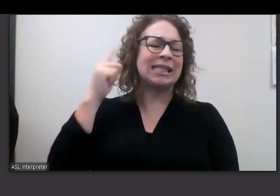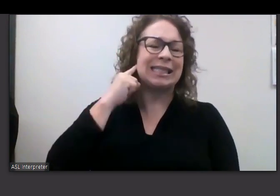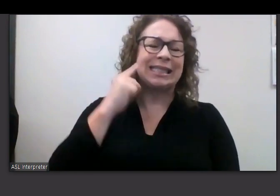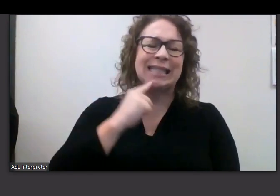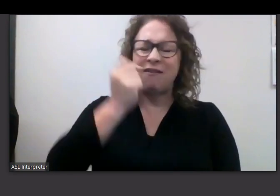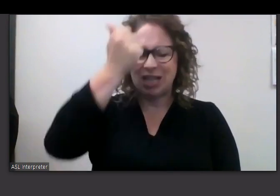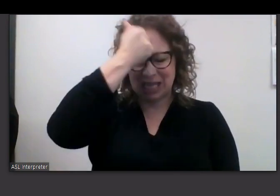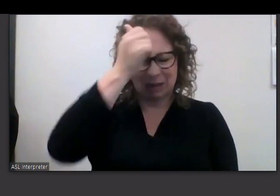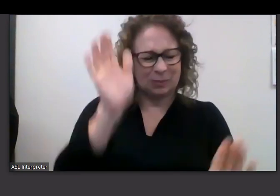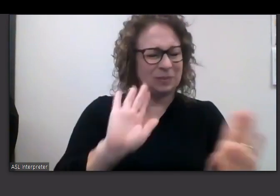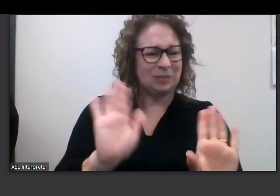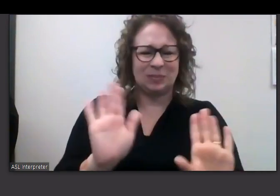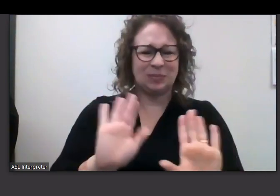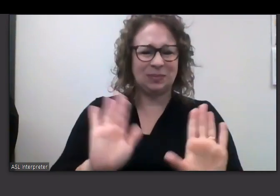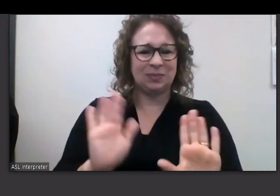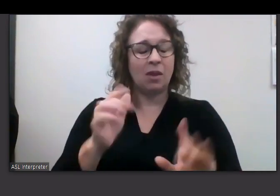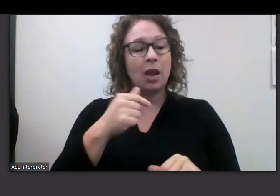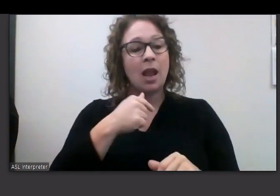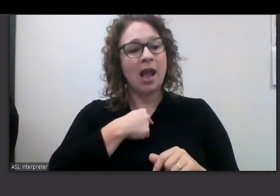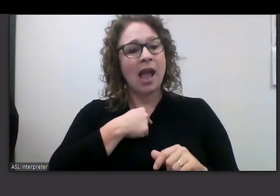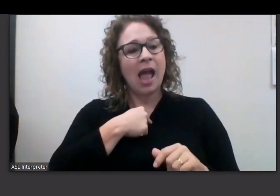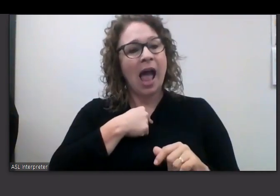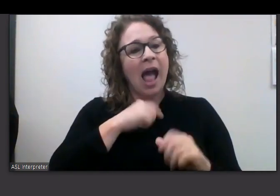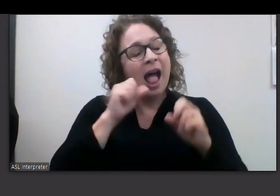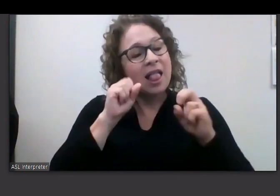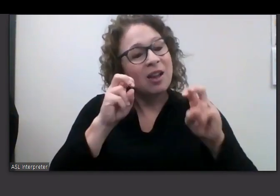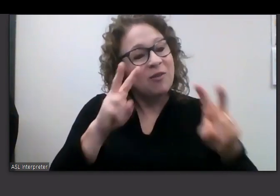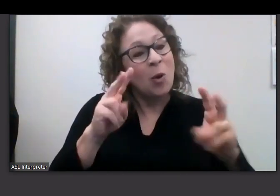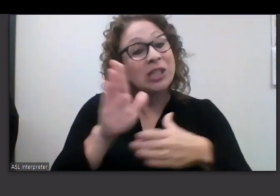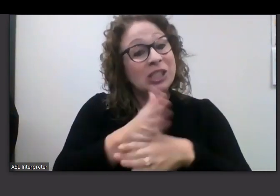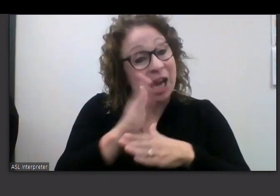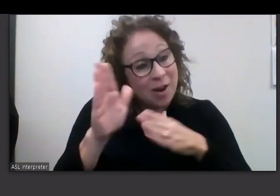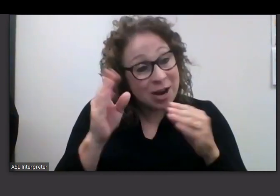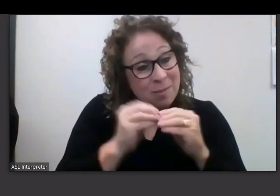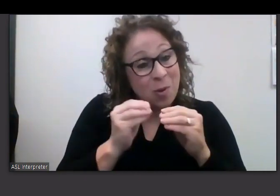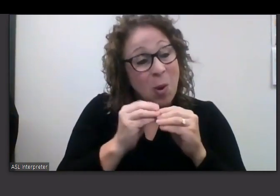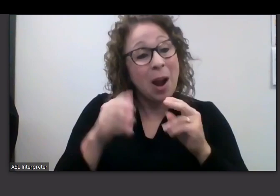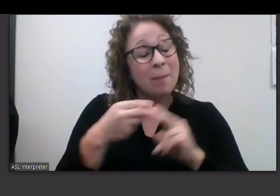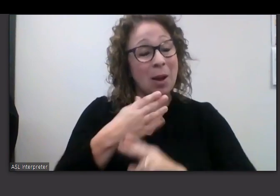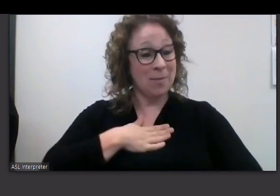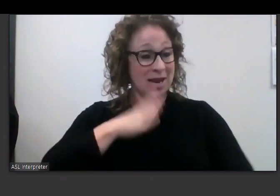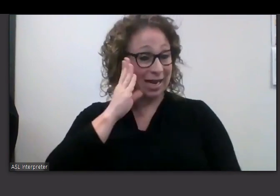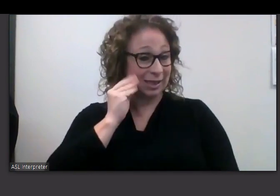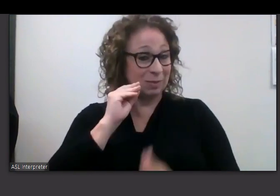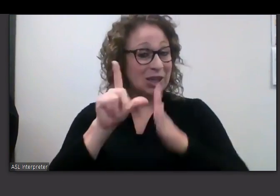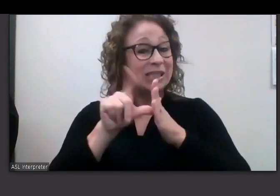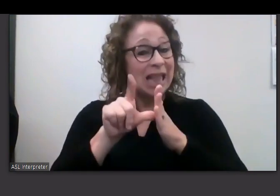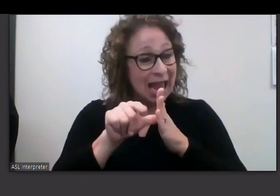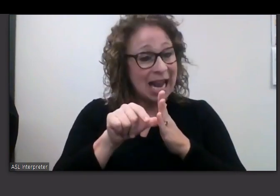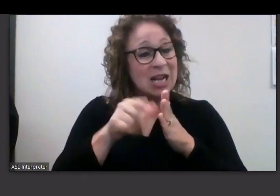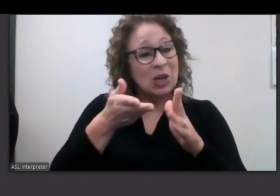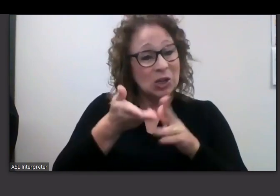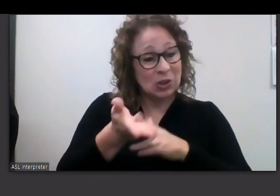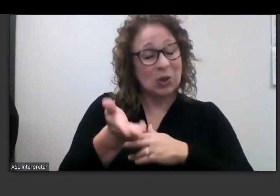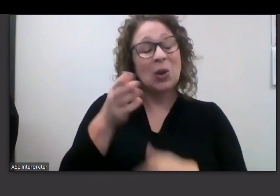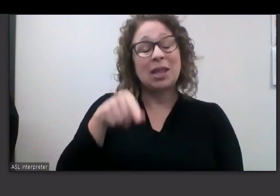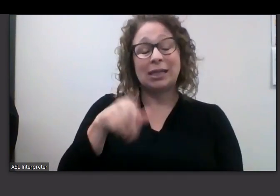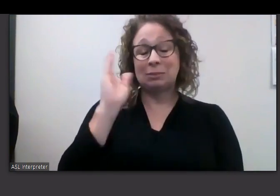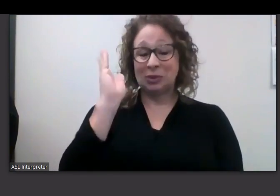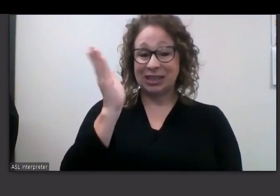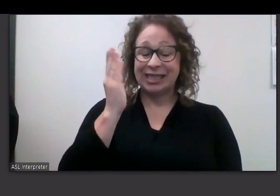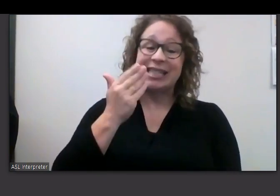I look forward to sharing more about my experiences later on throughout this presentation. Thank you.